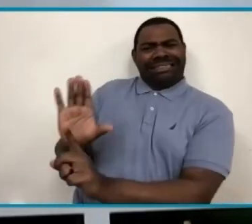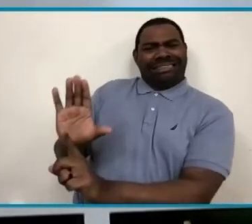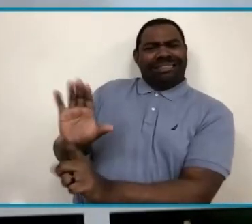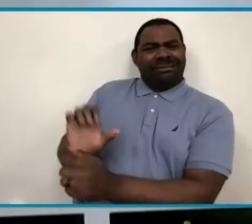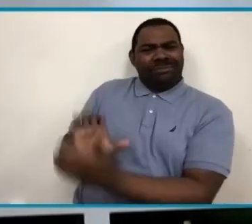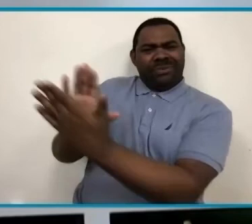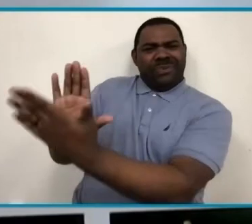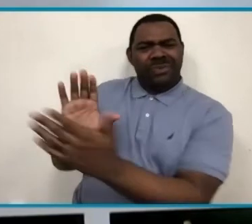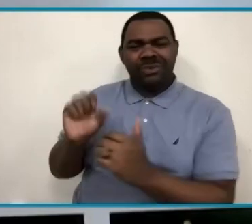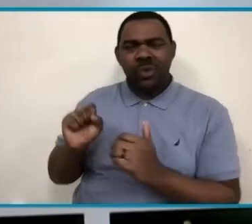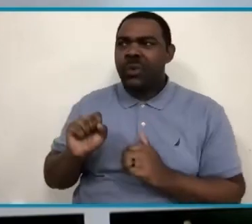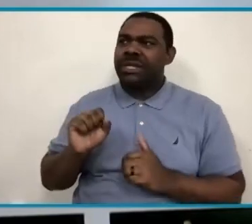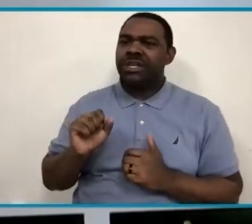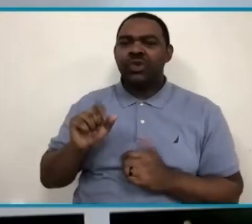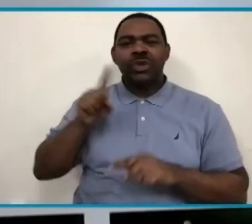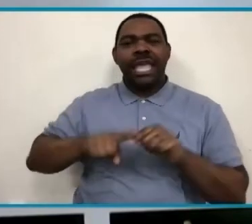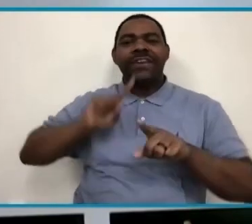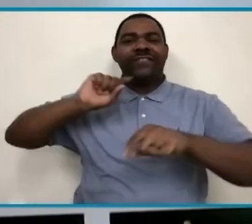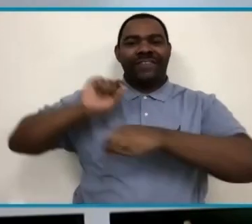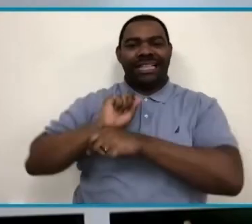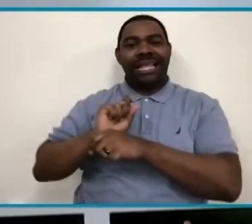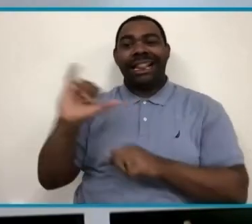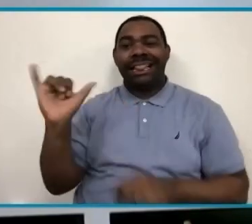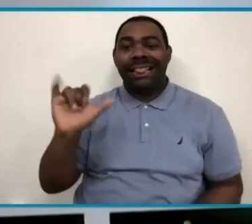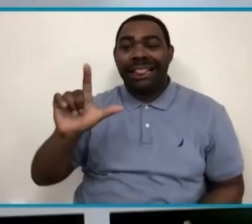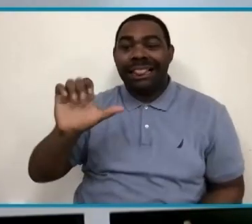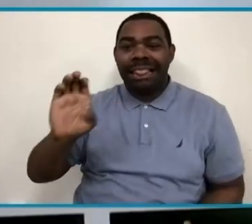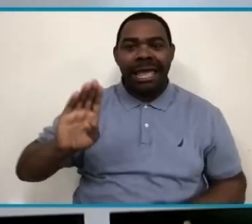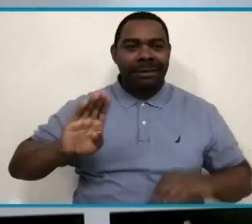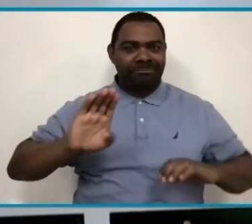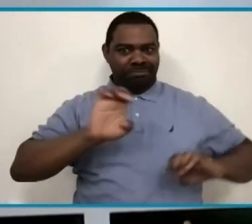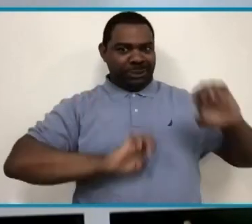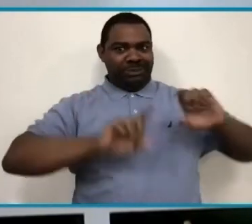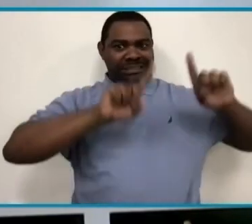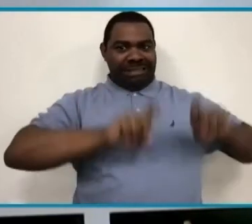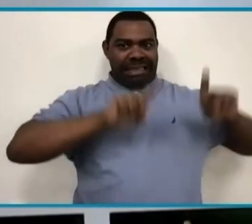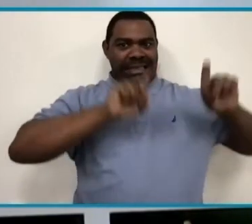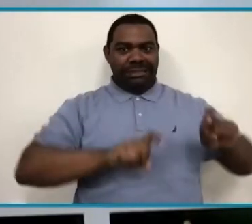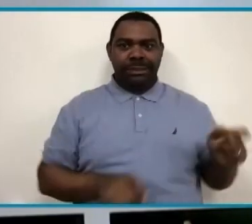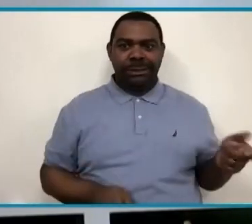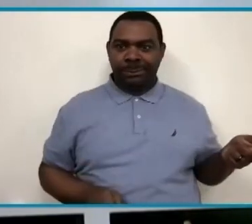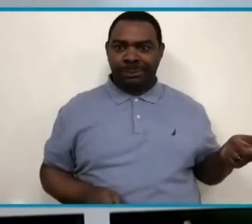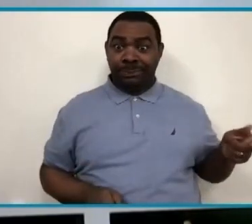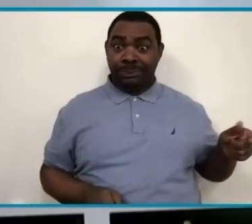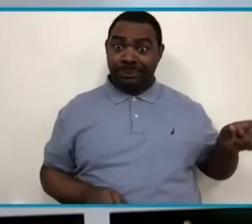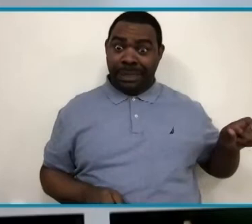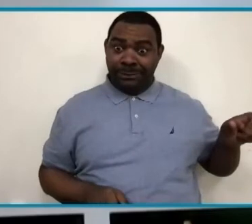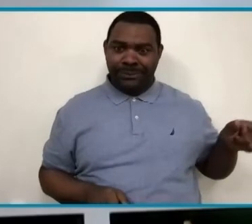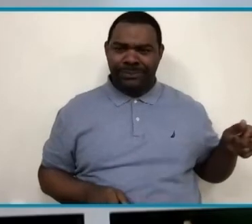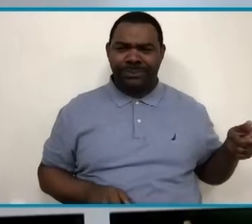truly control, you compose a novel music stimulus and then you control certain frequencies or